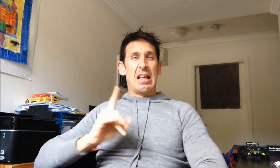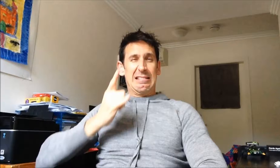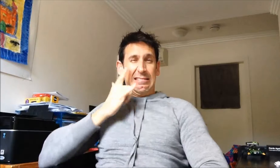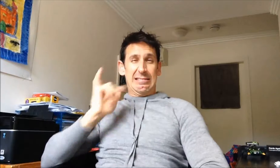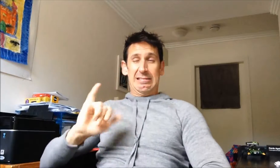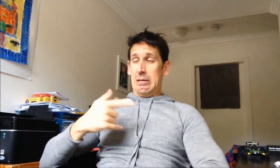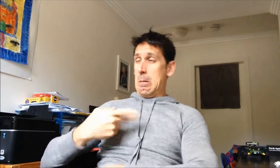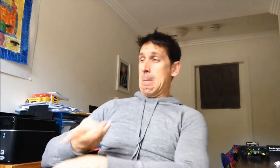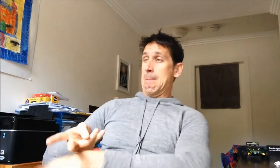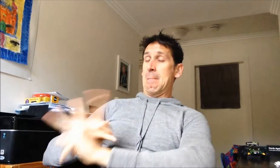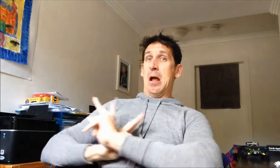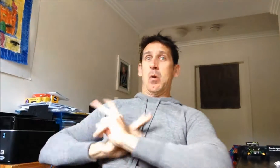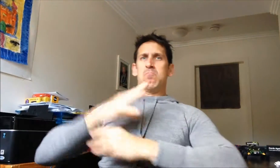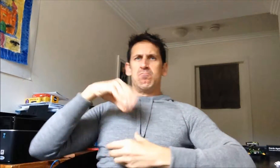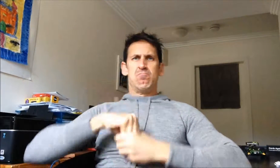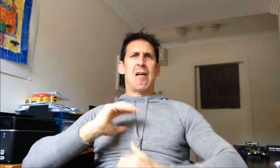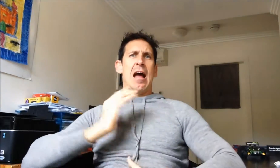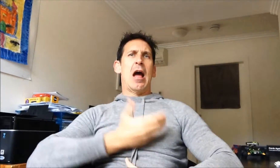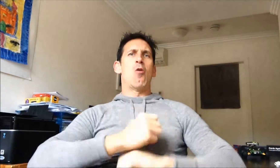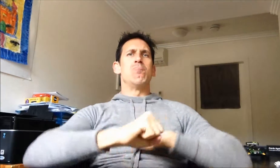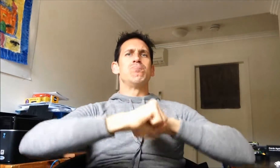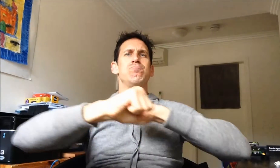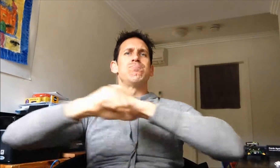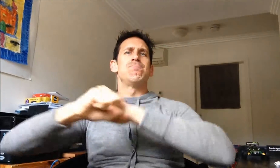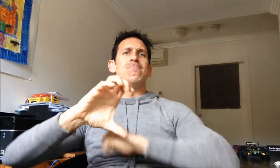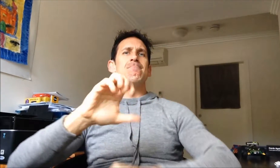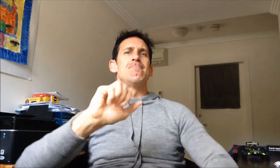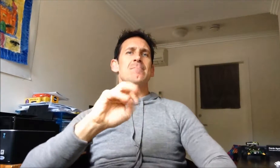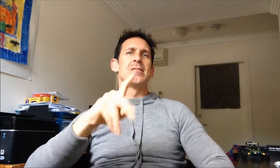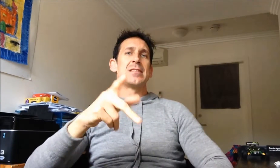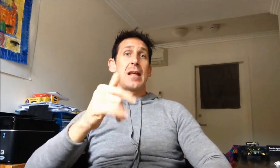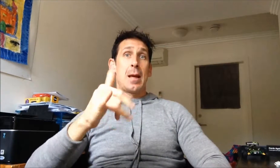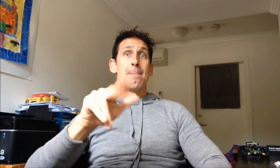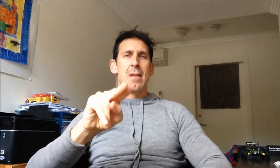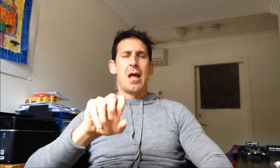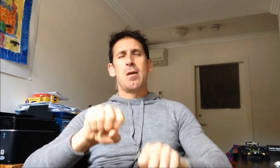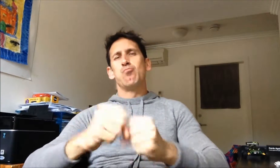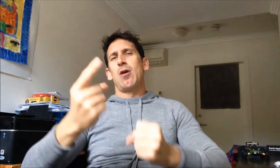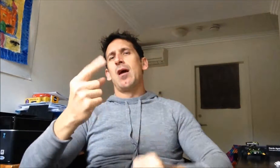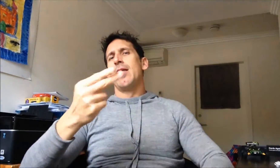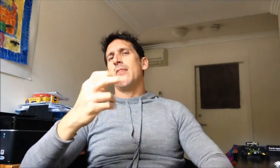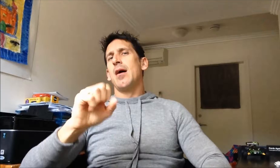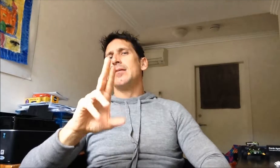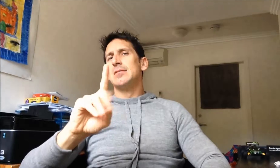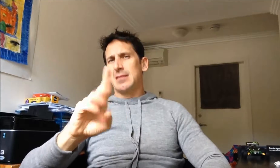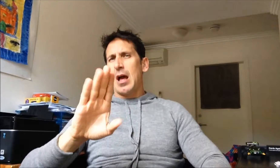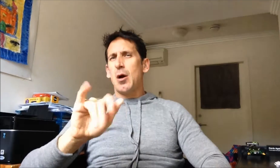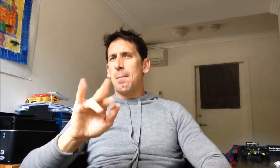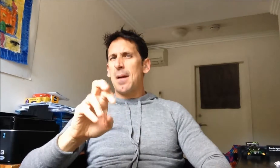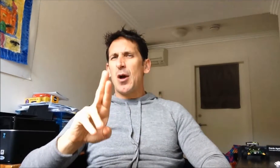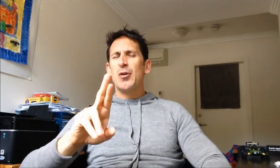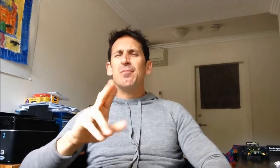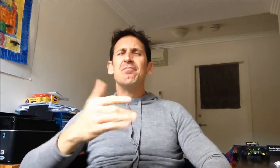This is the idea we used in our current campaign, ‘Break the Sound Barrier’.